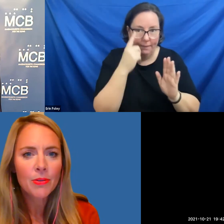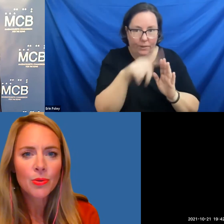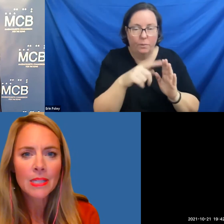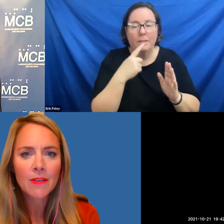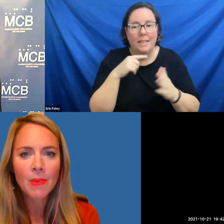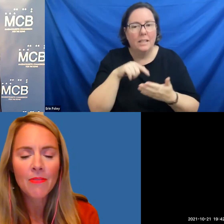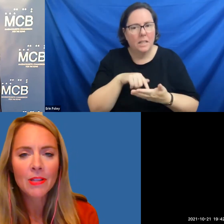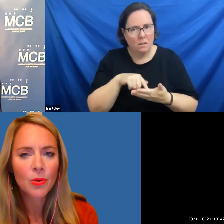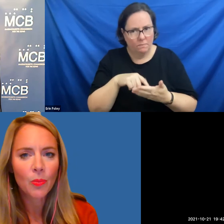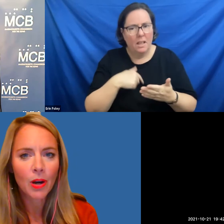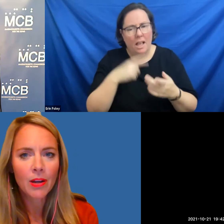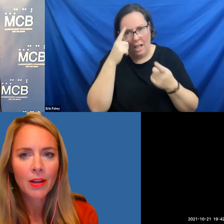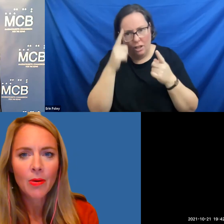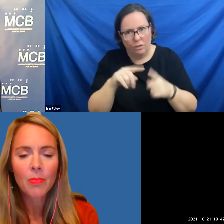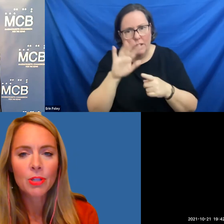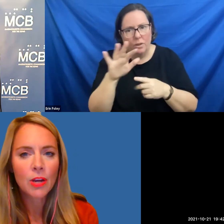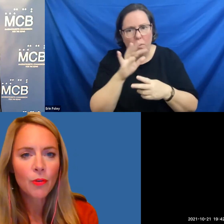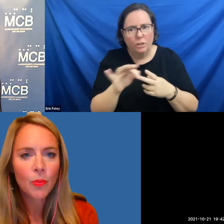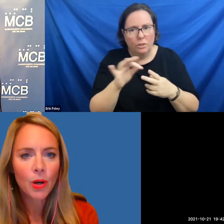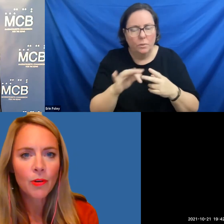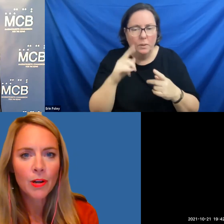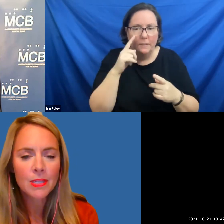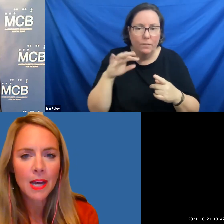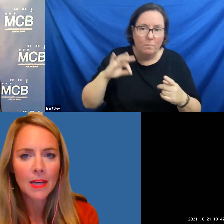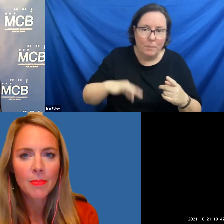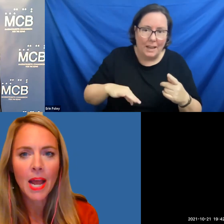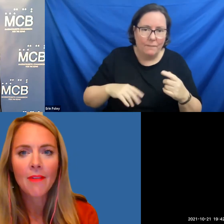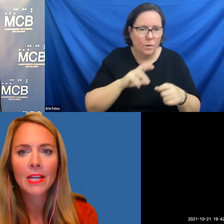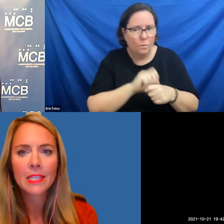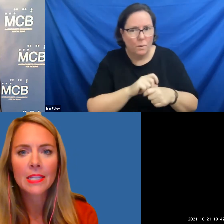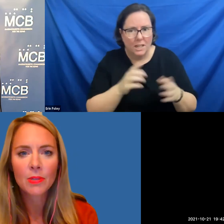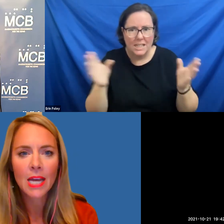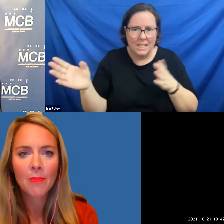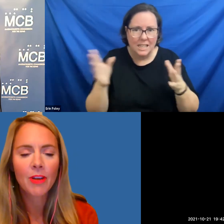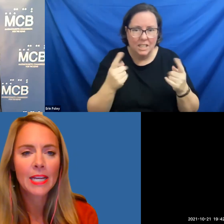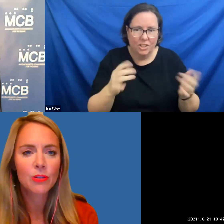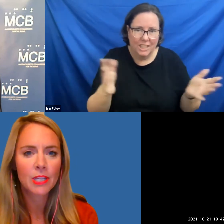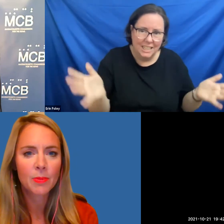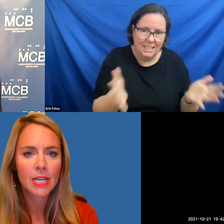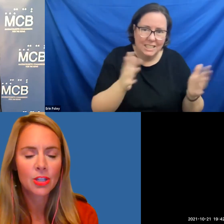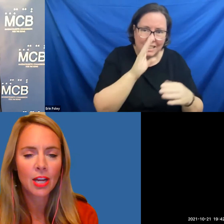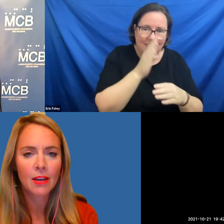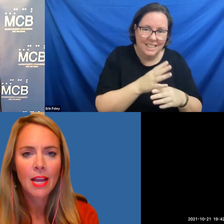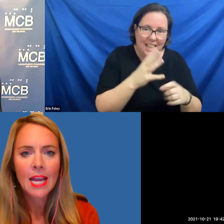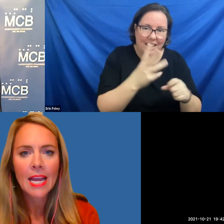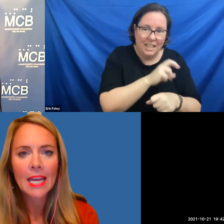your choice of benefits or work pushing for work for our son but having a terrible time finding transportation.